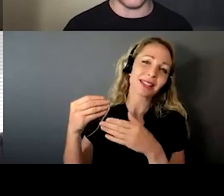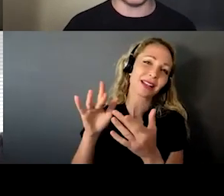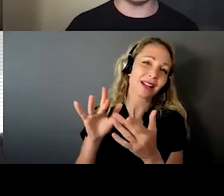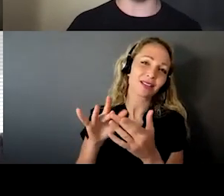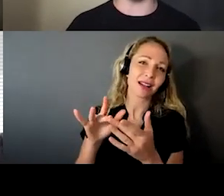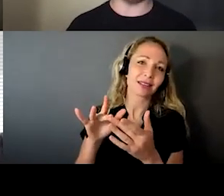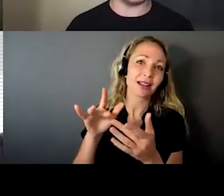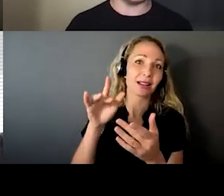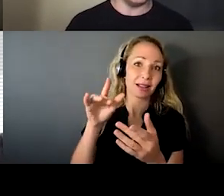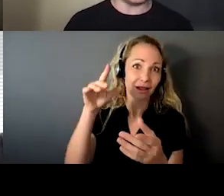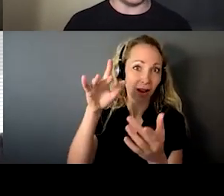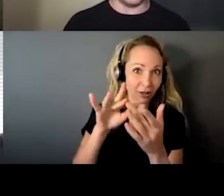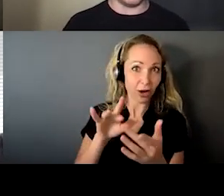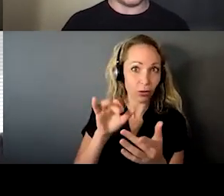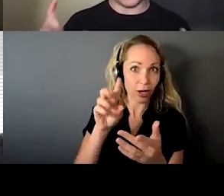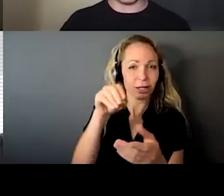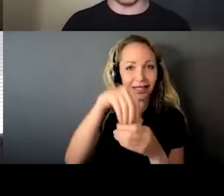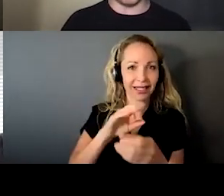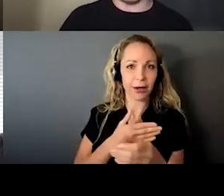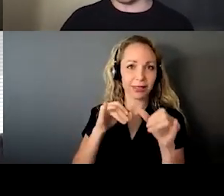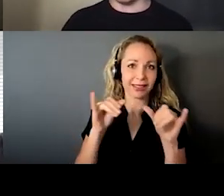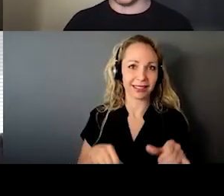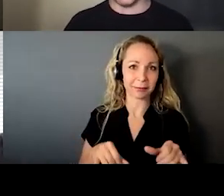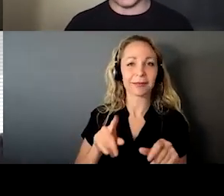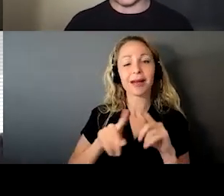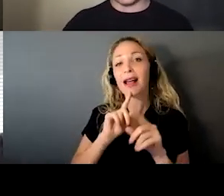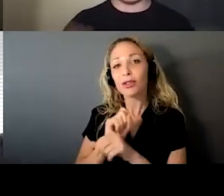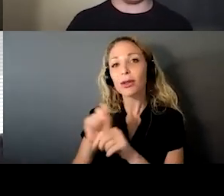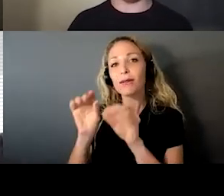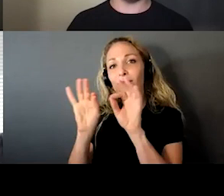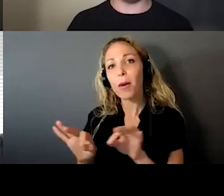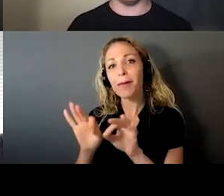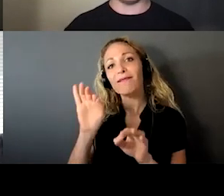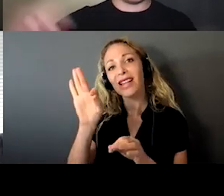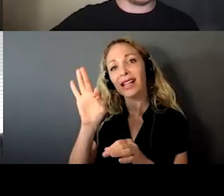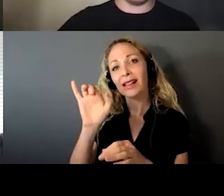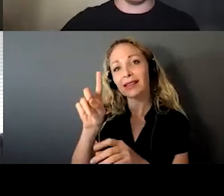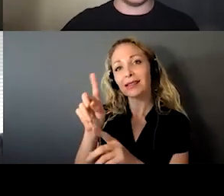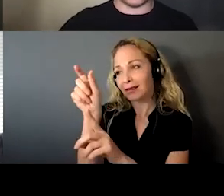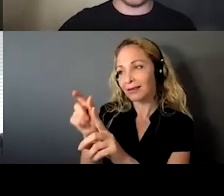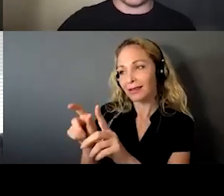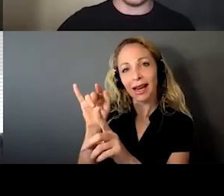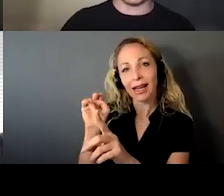BUT THE ACTUAL FORM FIELD IS A LINK TO THAT FILE STORED SEPARATELY.